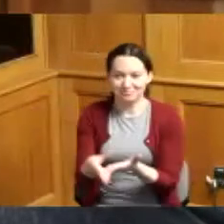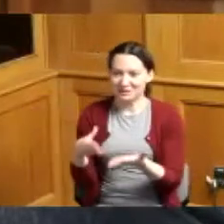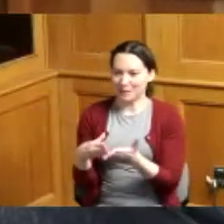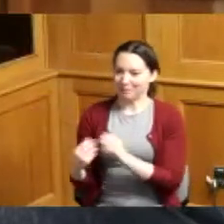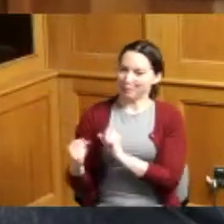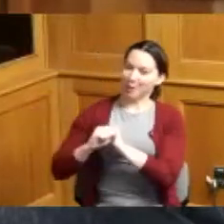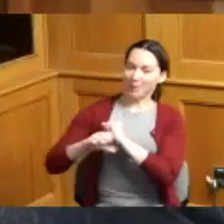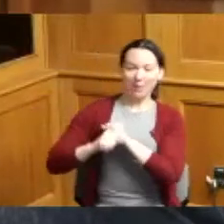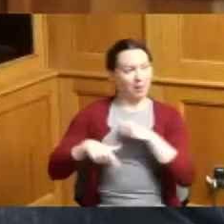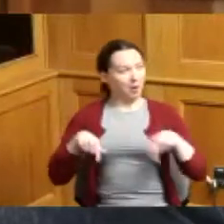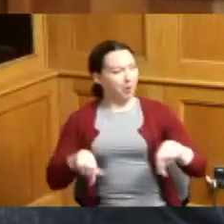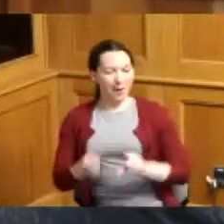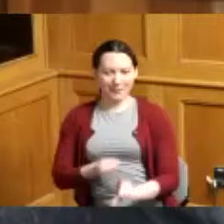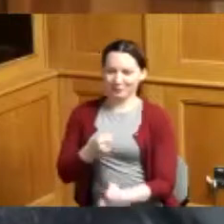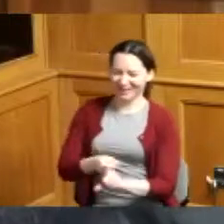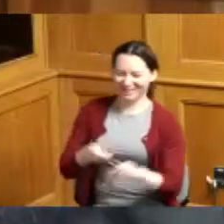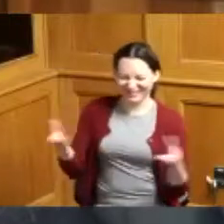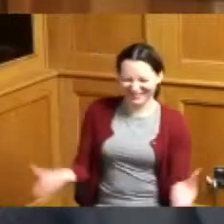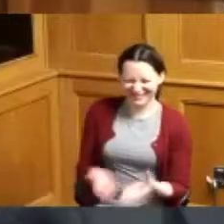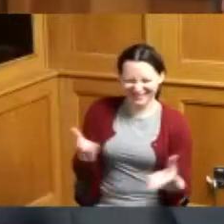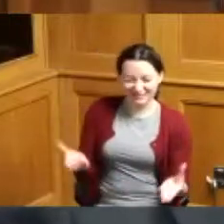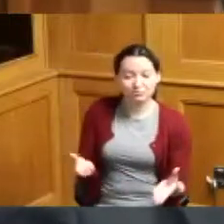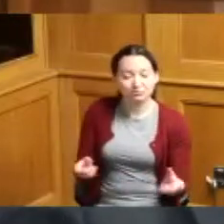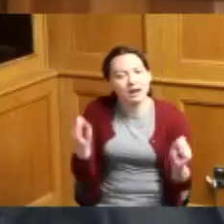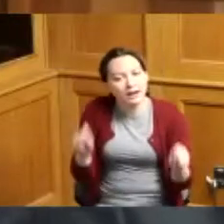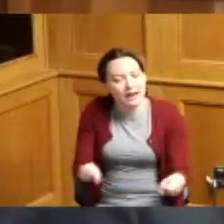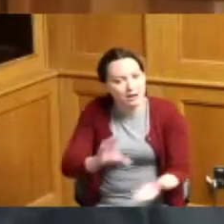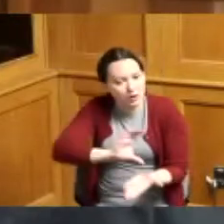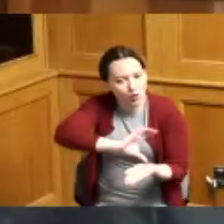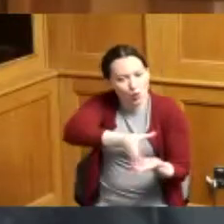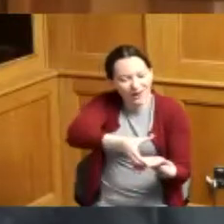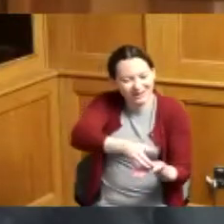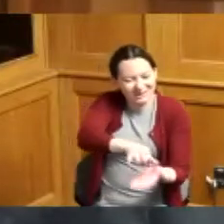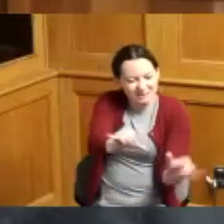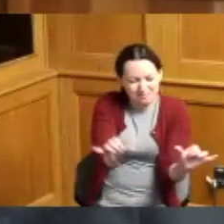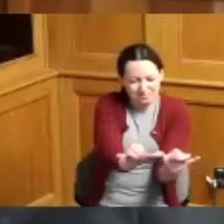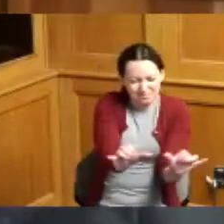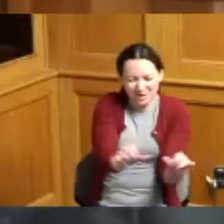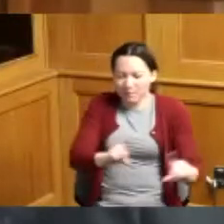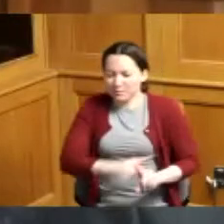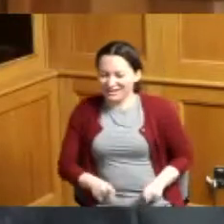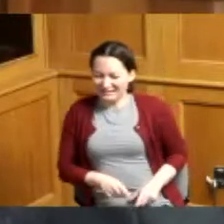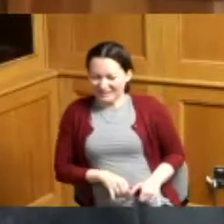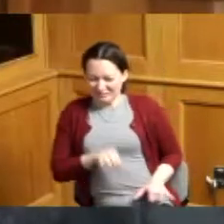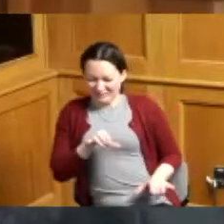uh that impact here and it can be quantified but it's hard to quantify and so that's over and